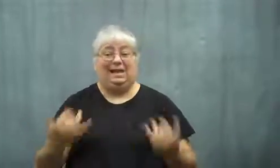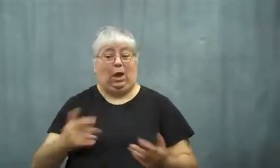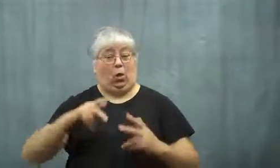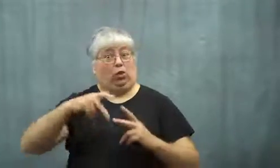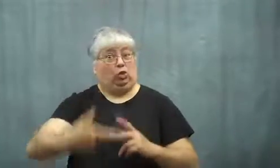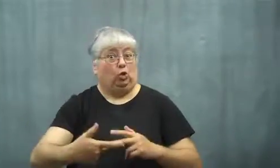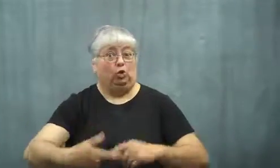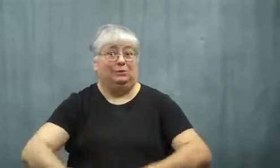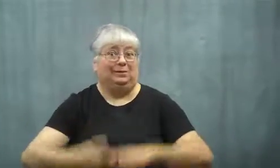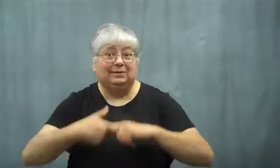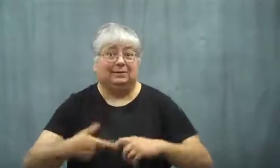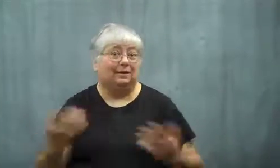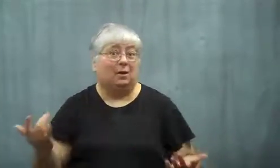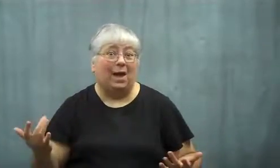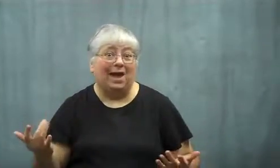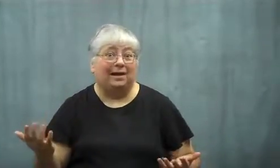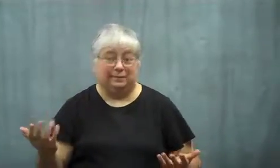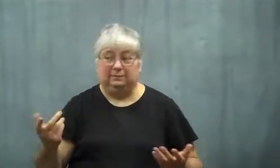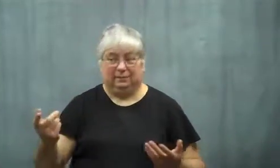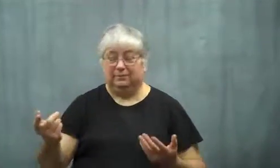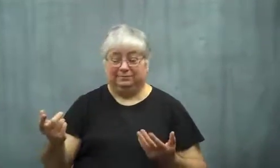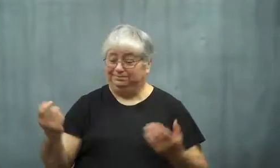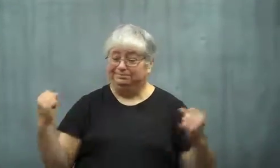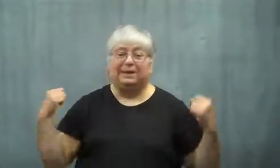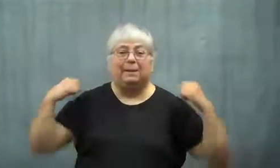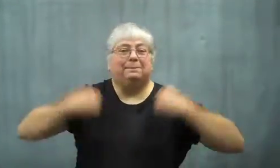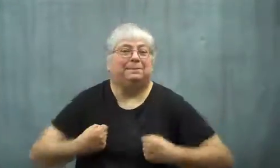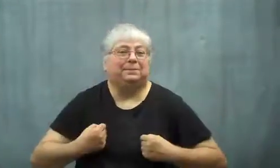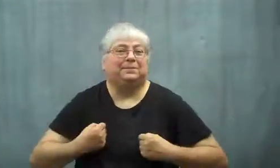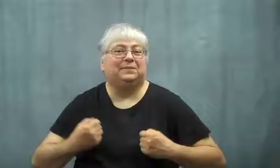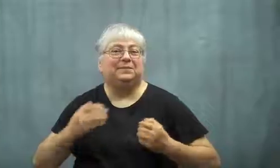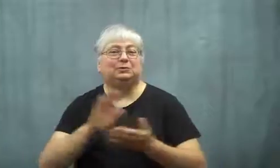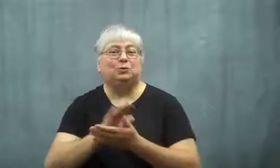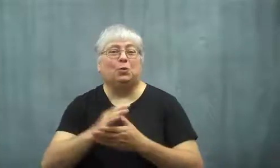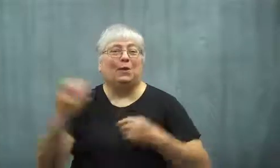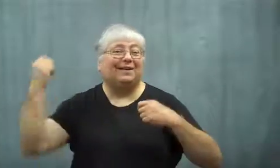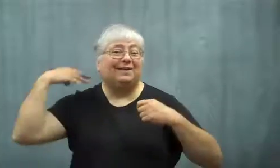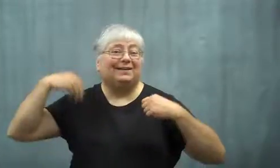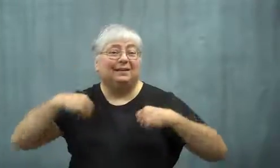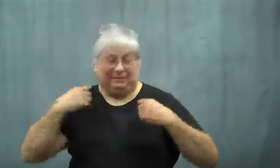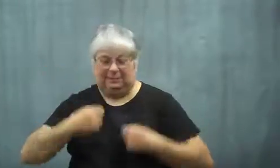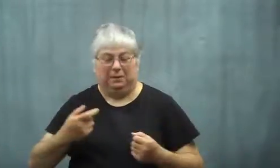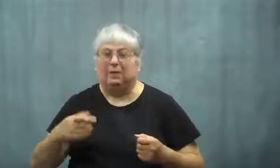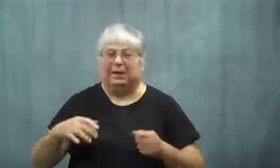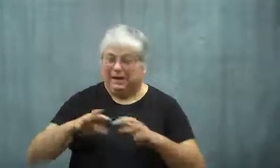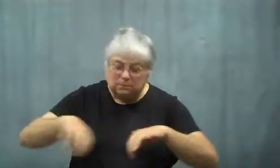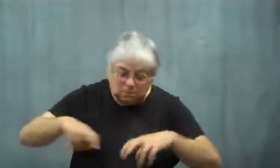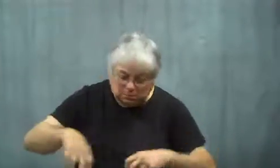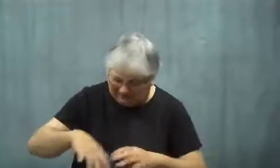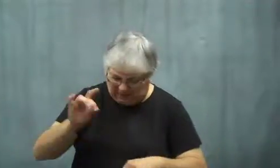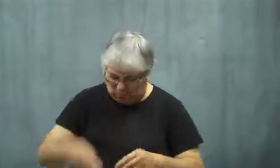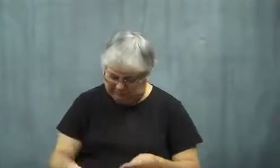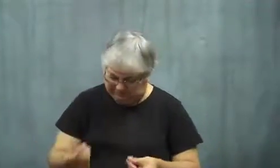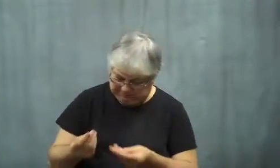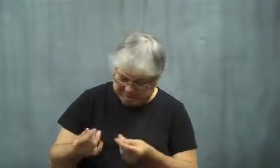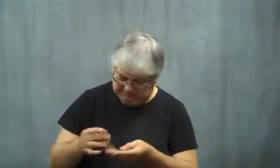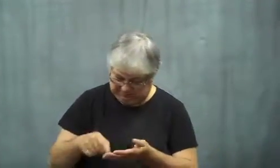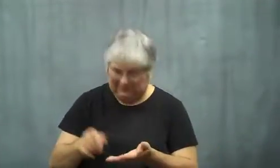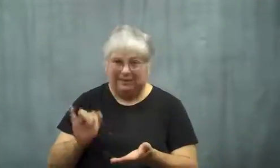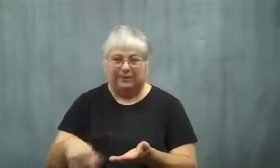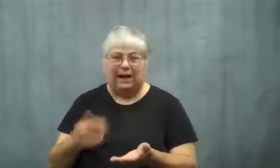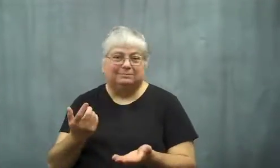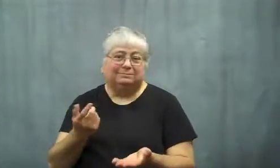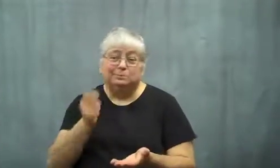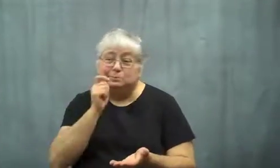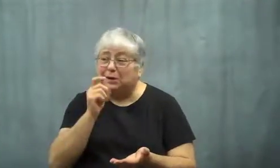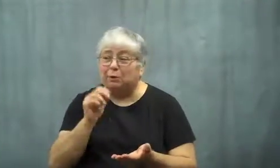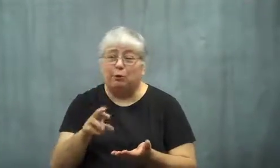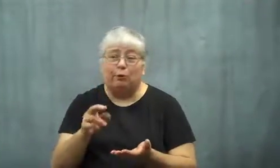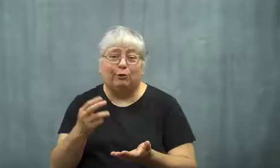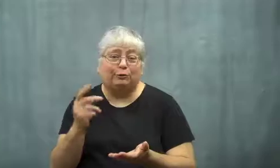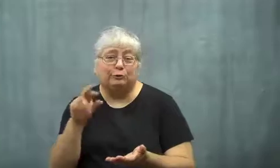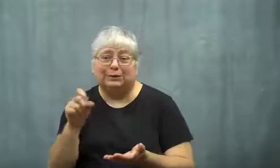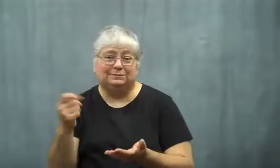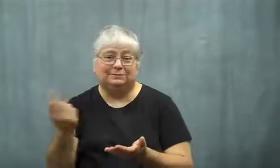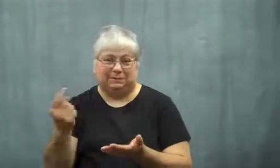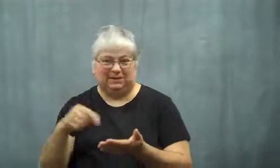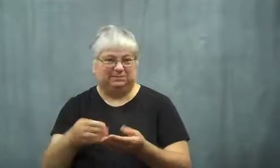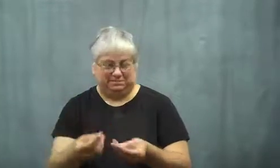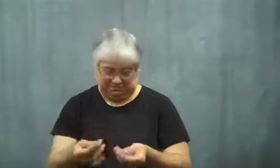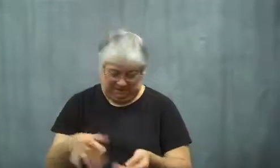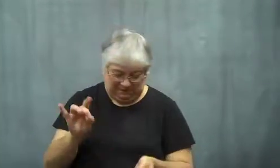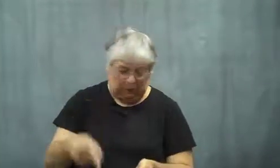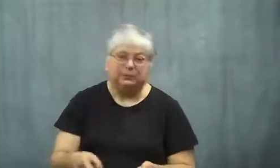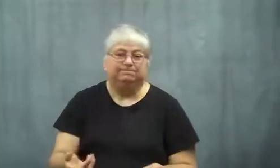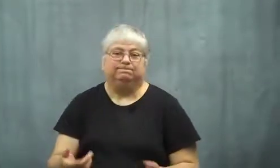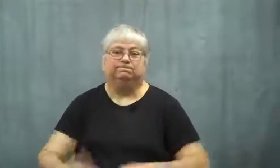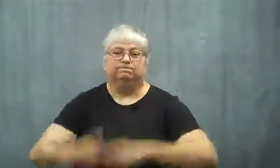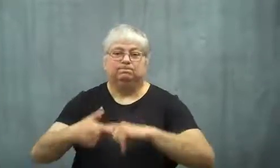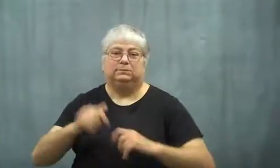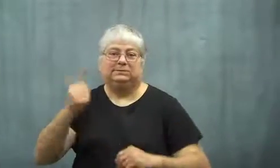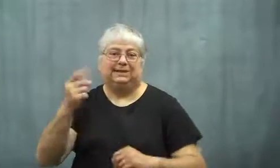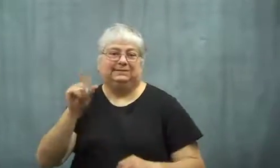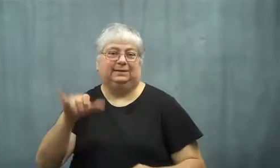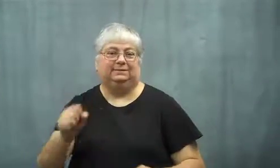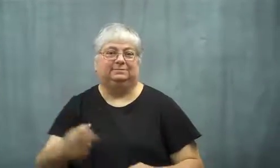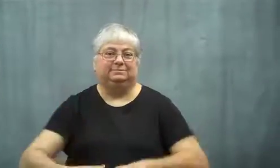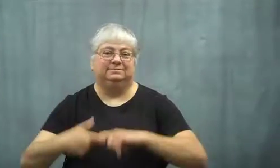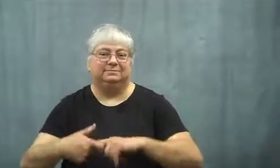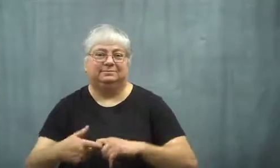He was suspended a third time because drug residue was found in his backpack.